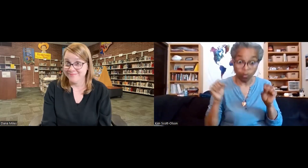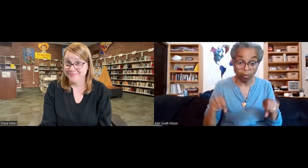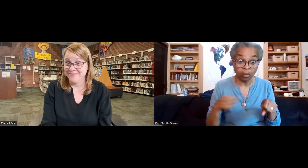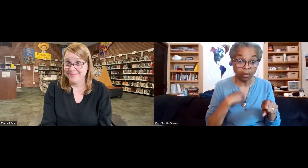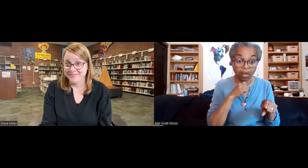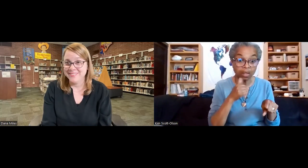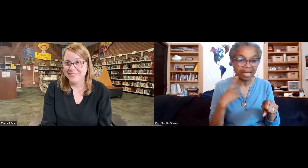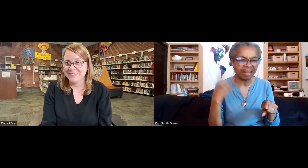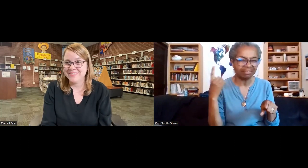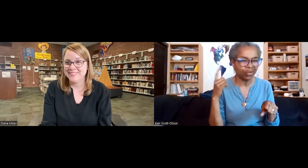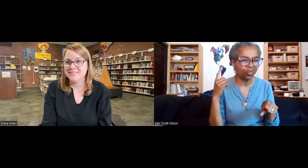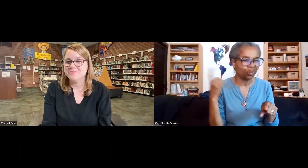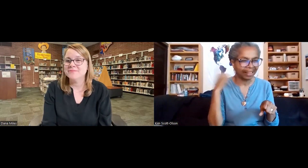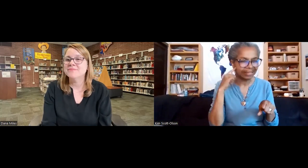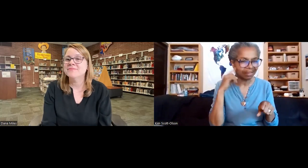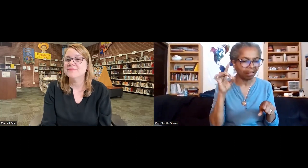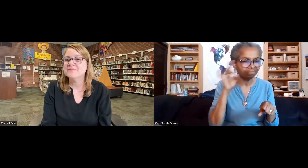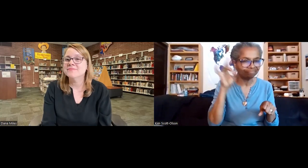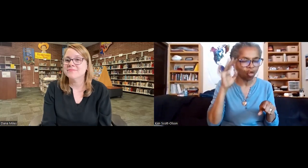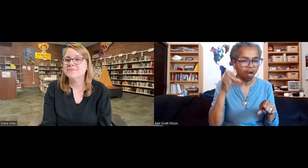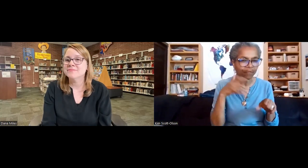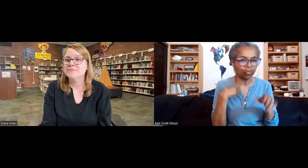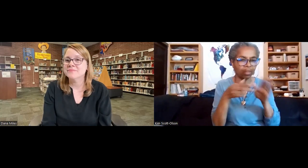and I want them to realize that they can.